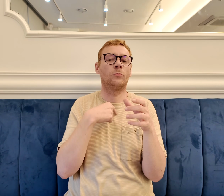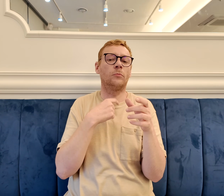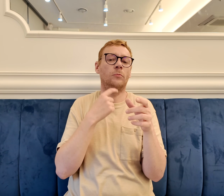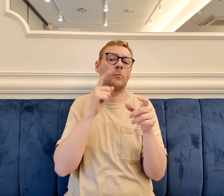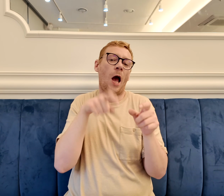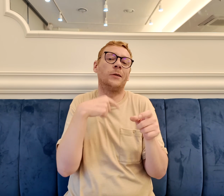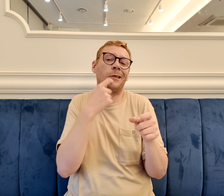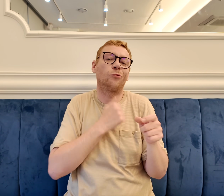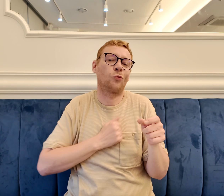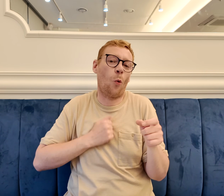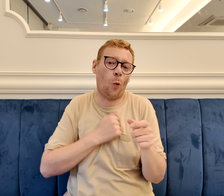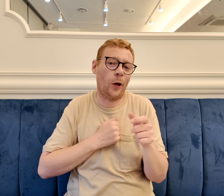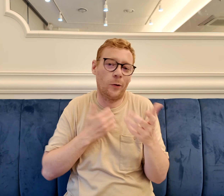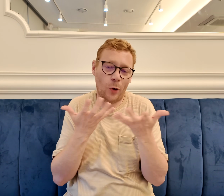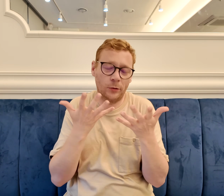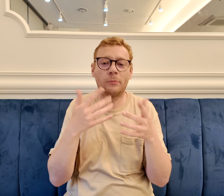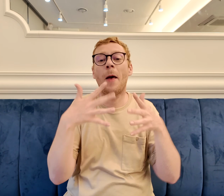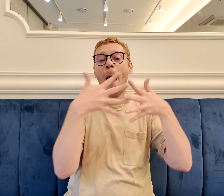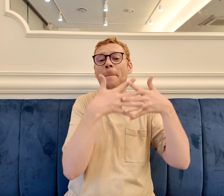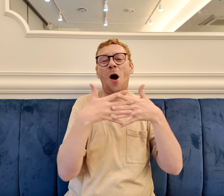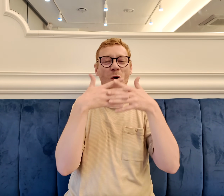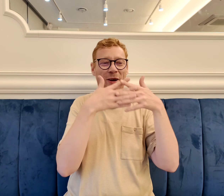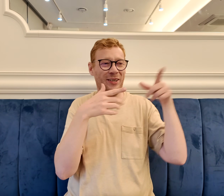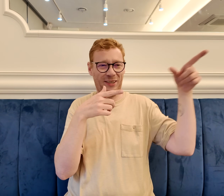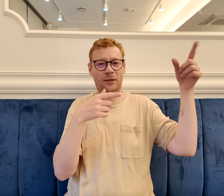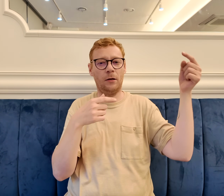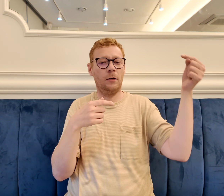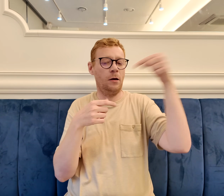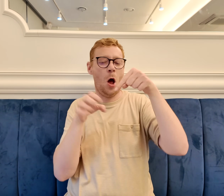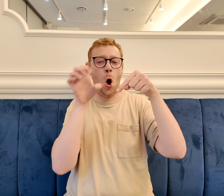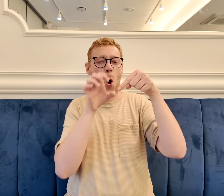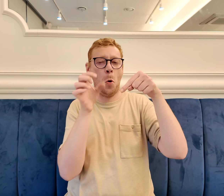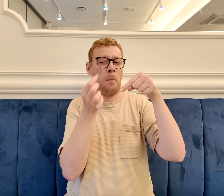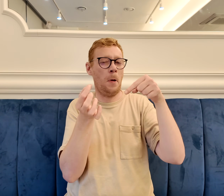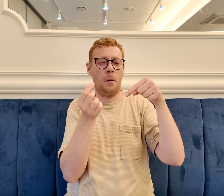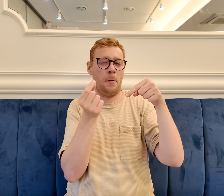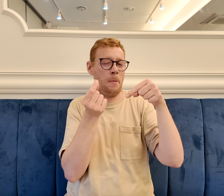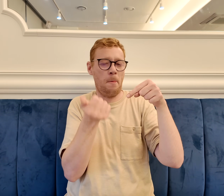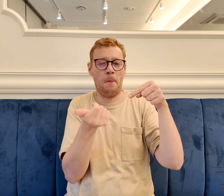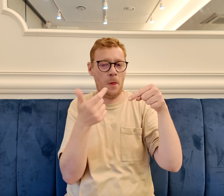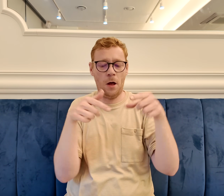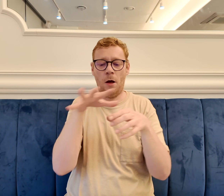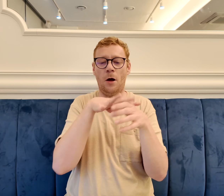Before I get into that, I'd like to apologize, but Americans don't come to Europe very often.